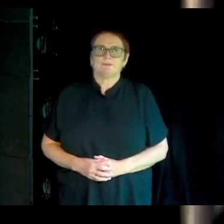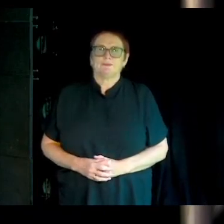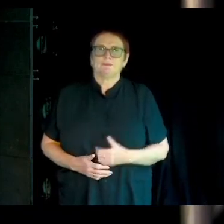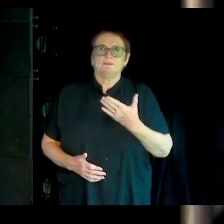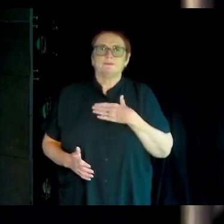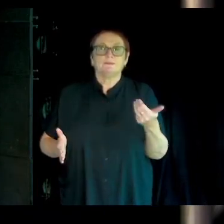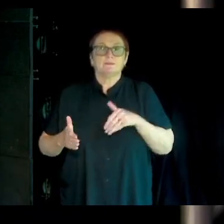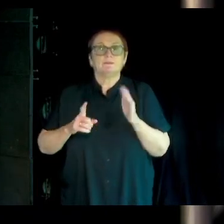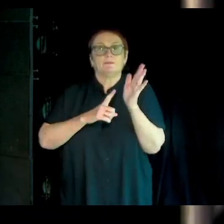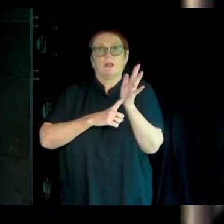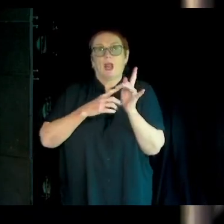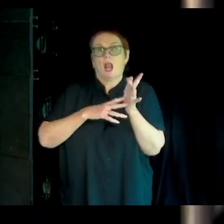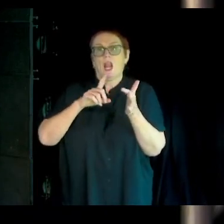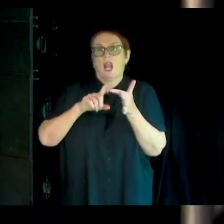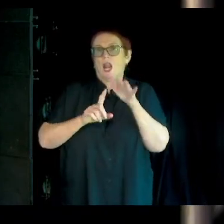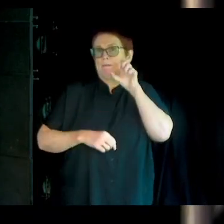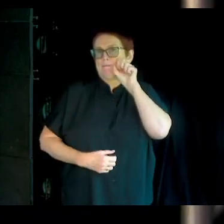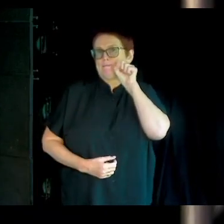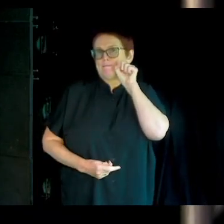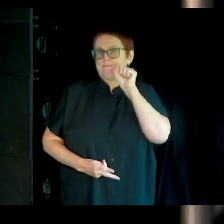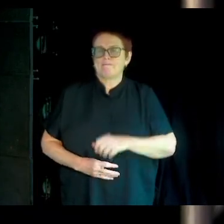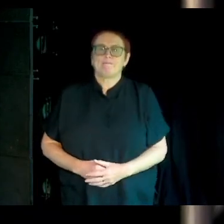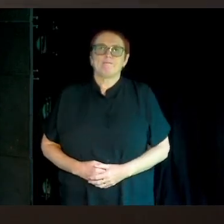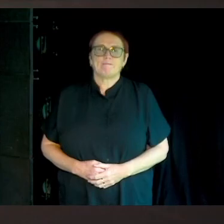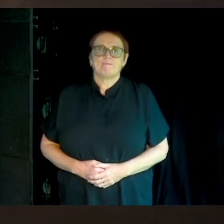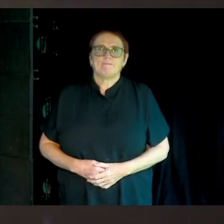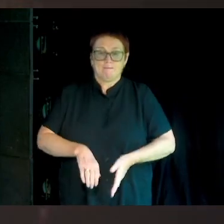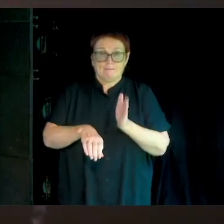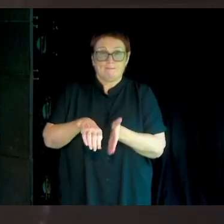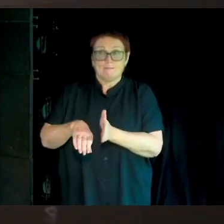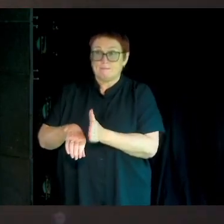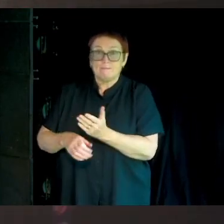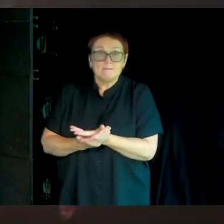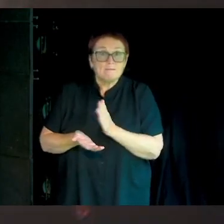lime so I cut the lime do you have any tips on how to cut lime